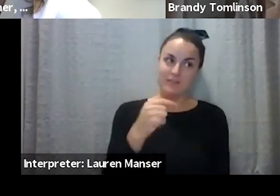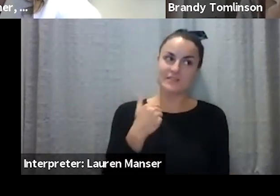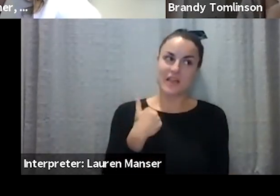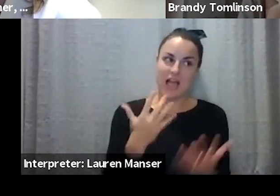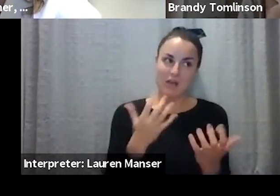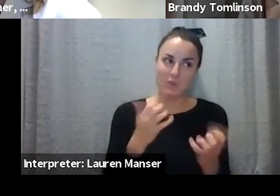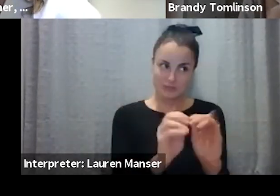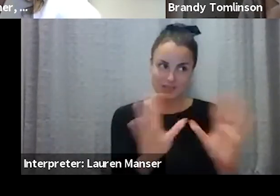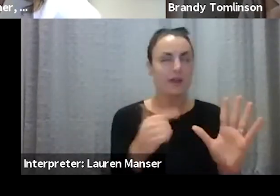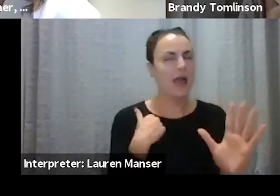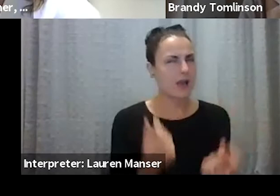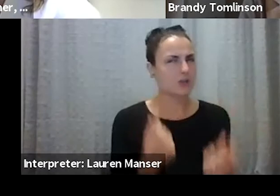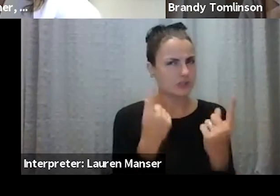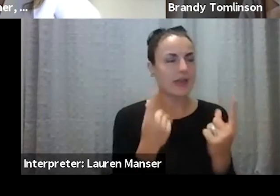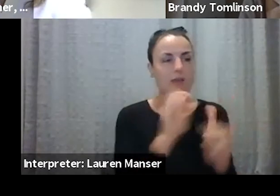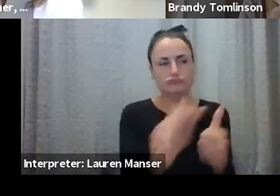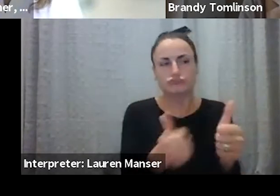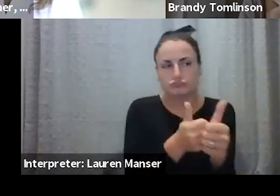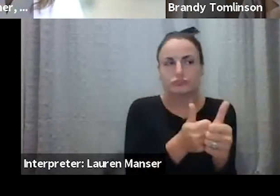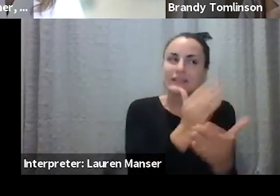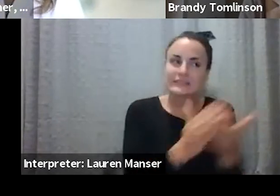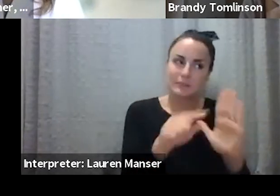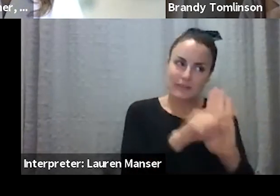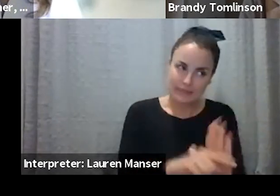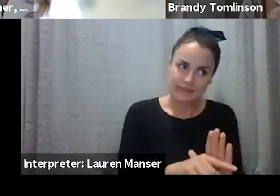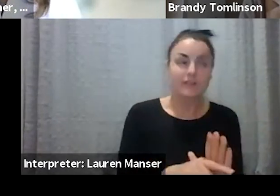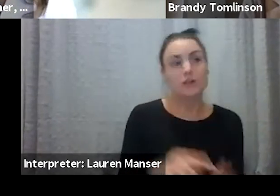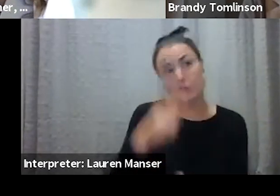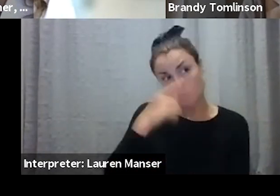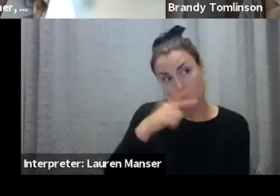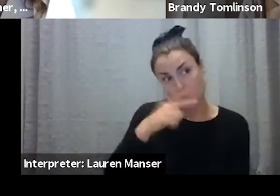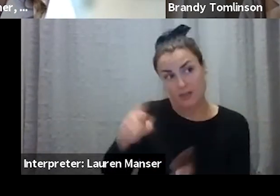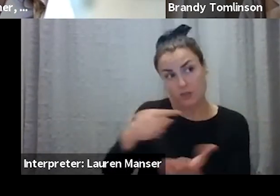Yeah, absolutely. I think this is something that people are talking about